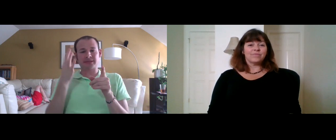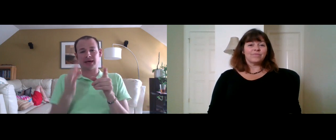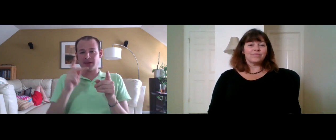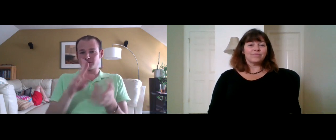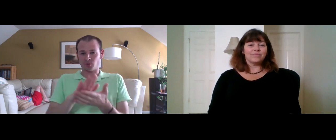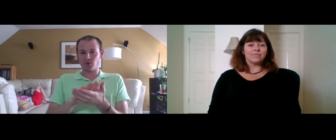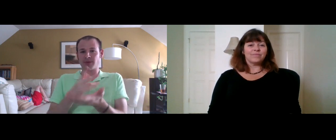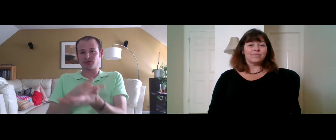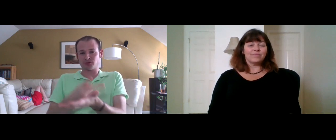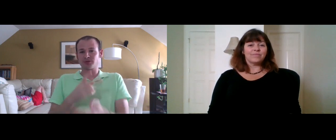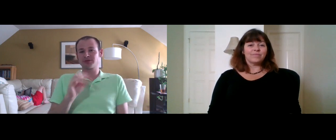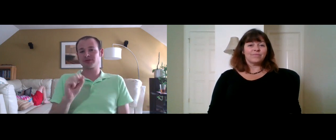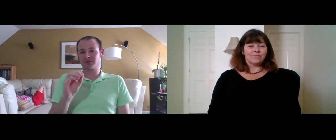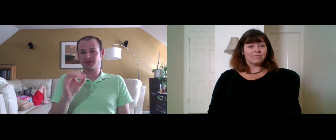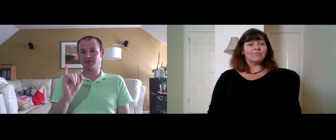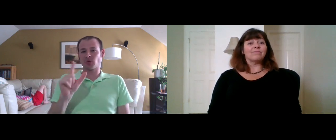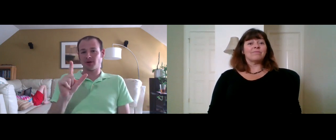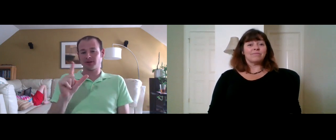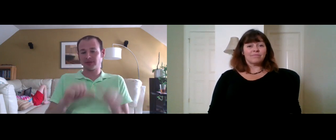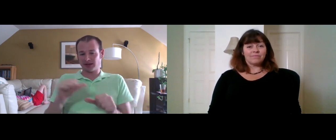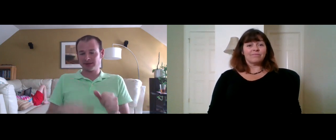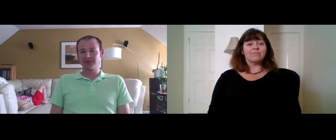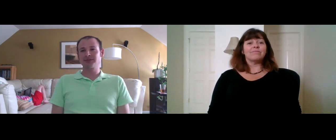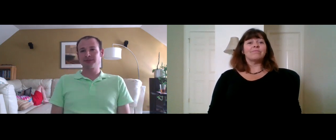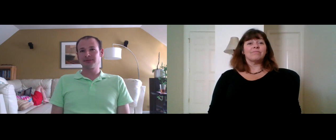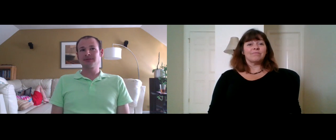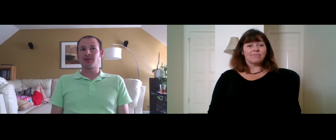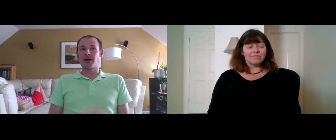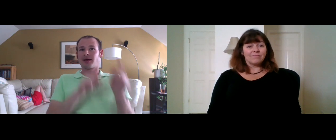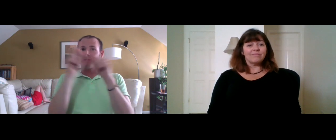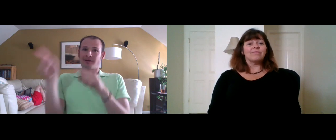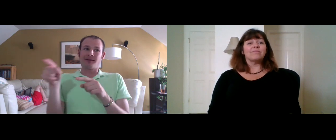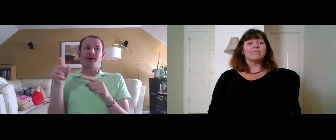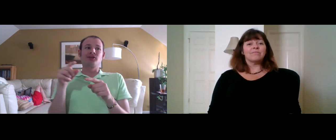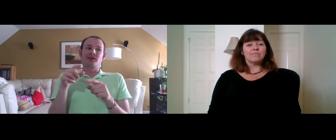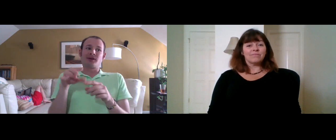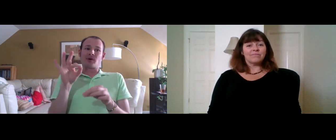When my internship was done, I went to graduate school for soil science